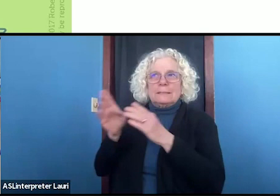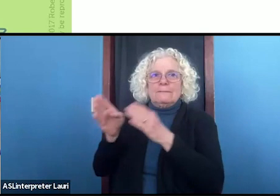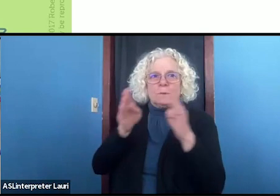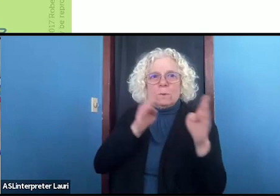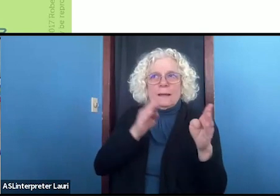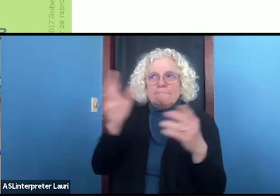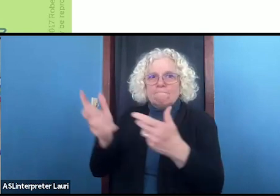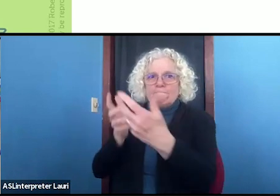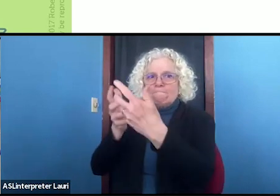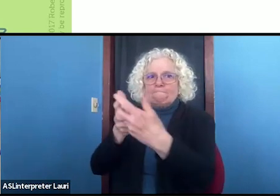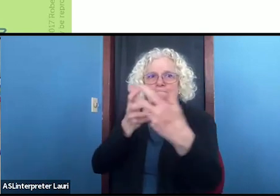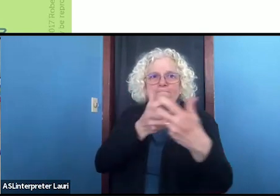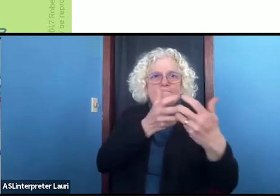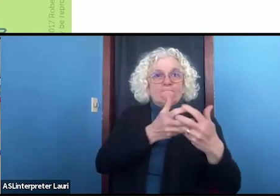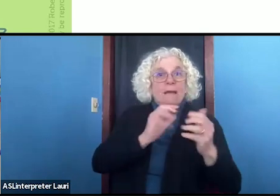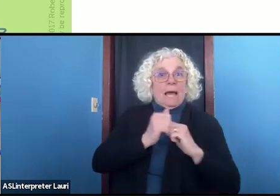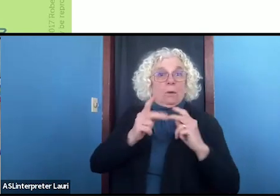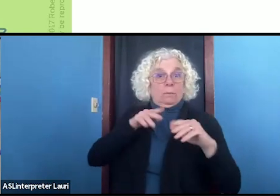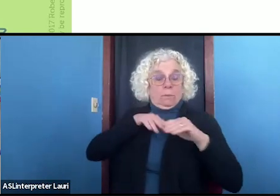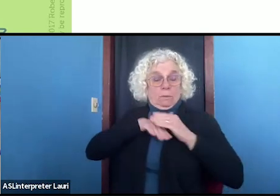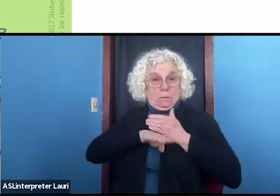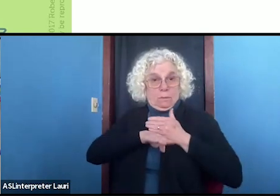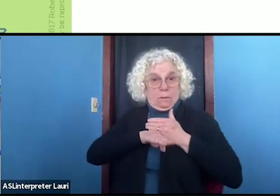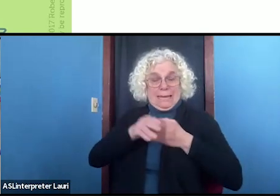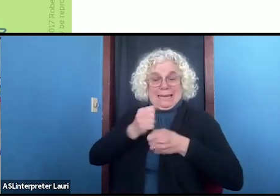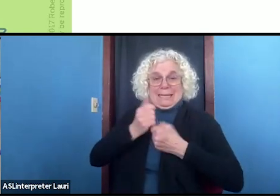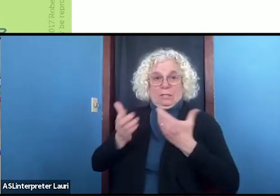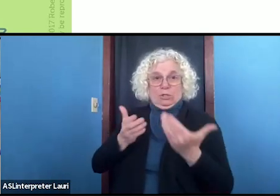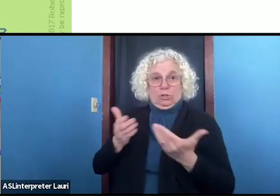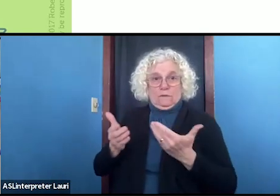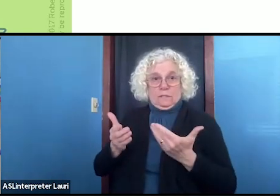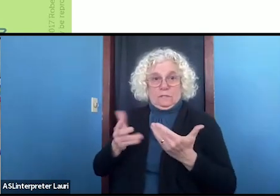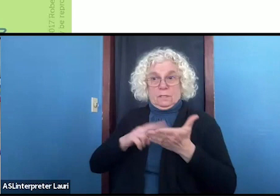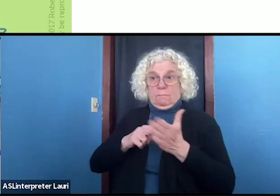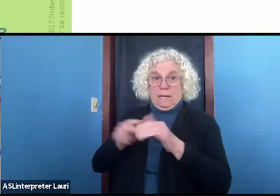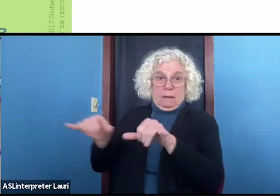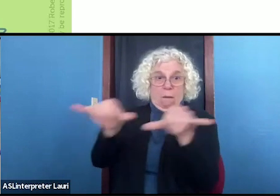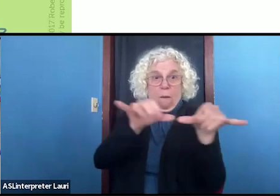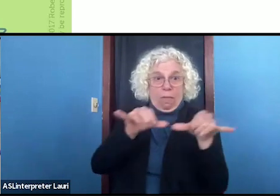with our services such that they get what they need